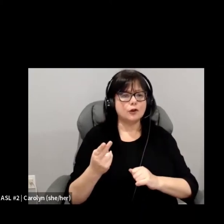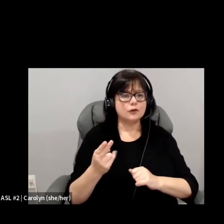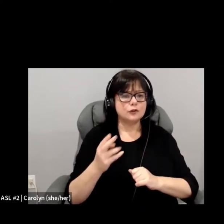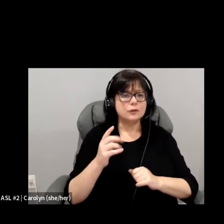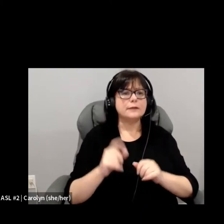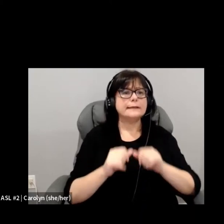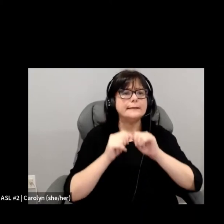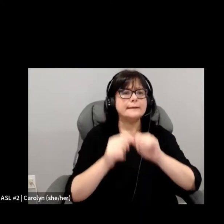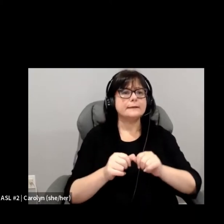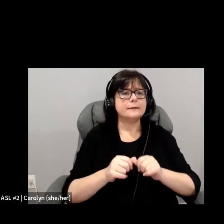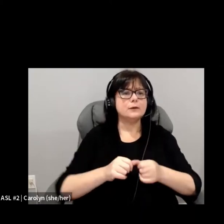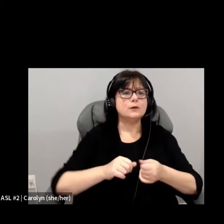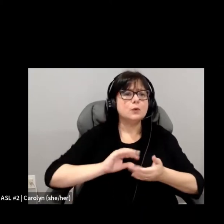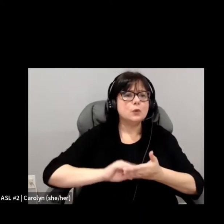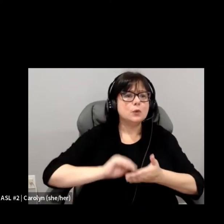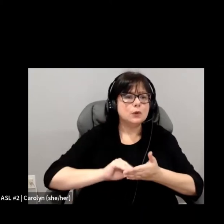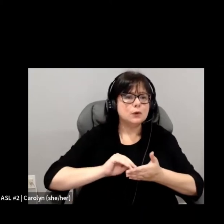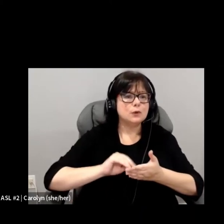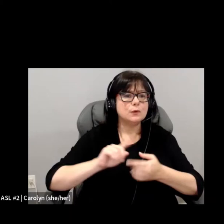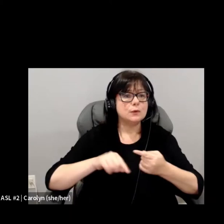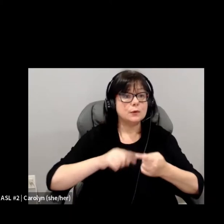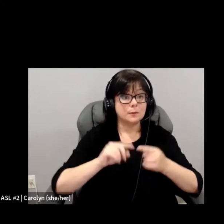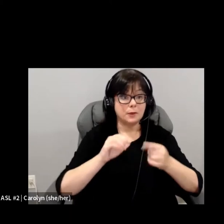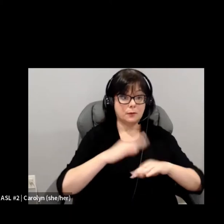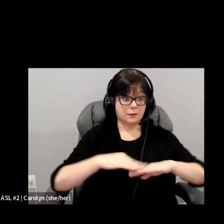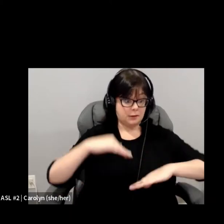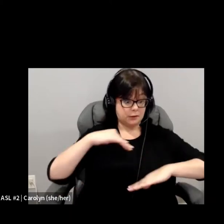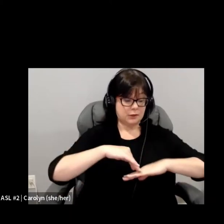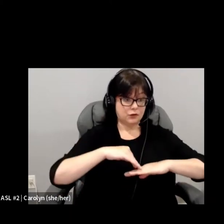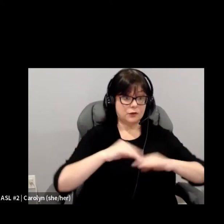BOARD MEMBERS ON INDIGENOUS ISSUES, CULTURE AND DISABILITIES.